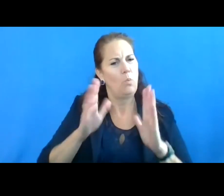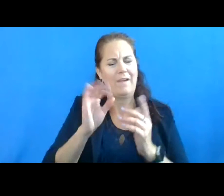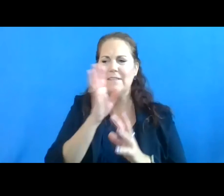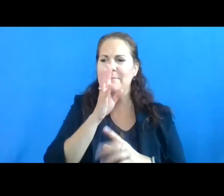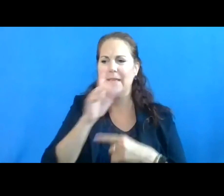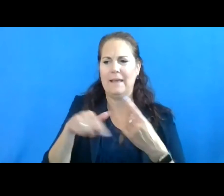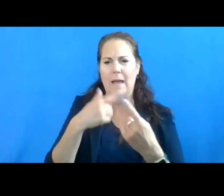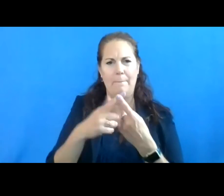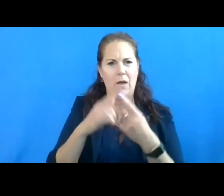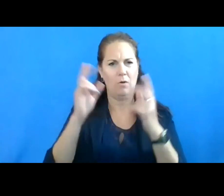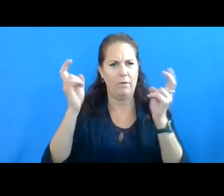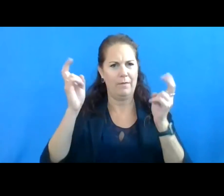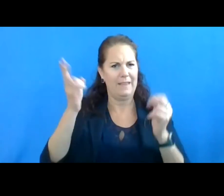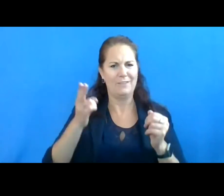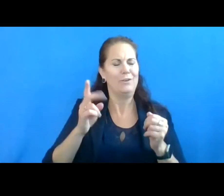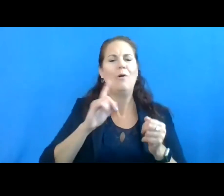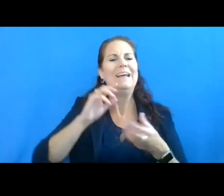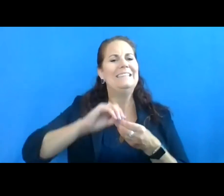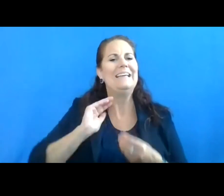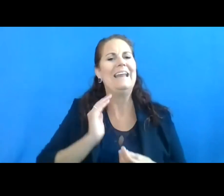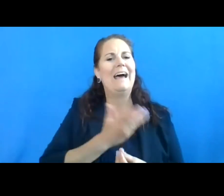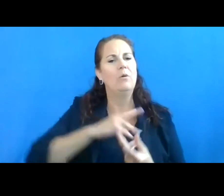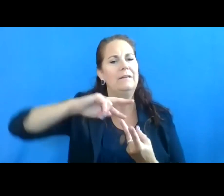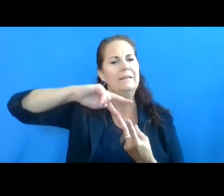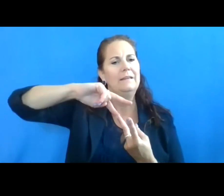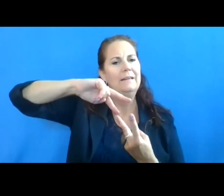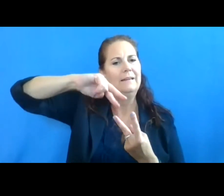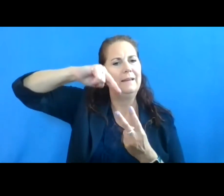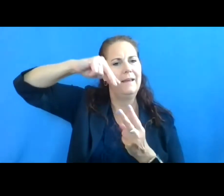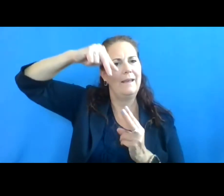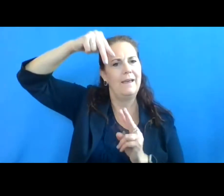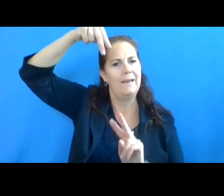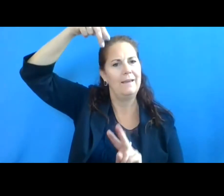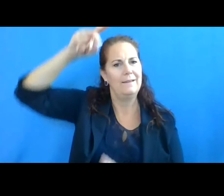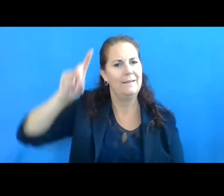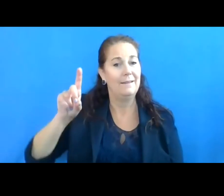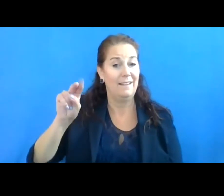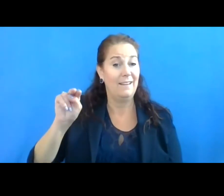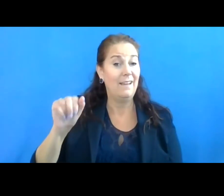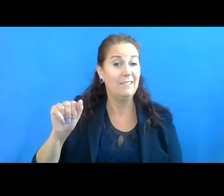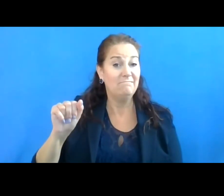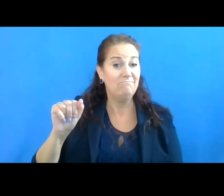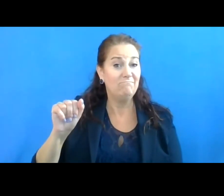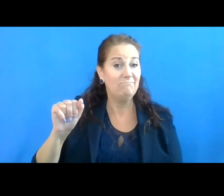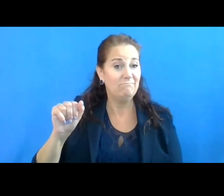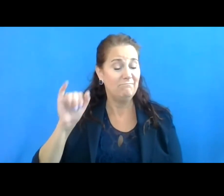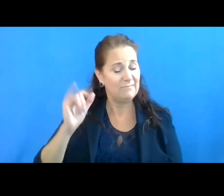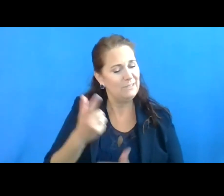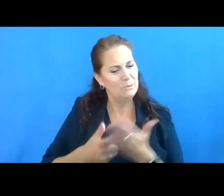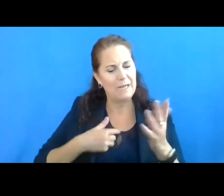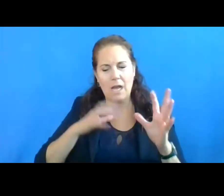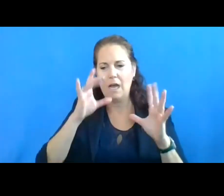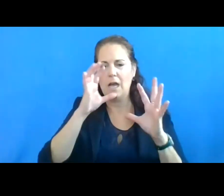And it's in our DNA and that's what I discovered when I sat in the feast hall, because I felt